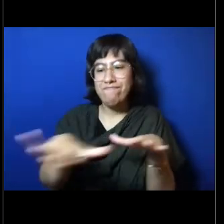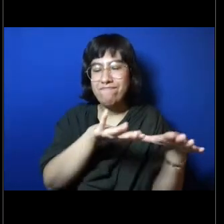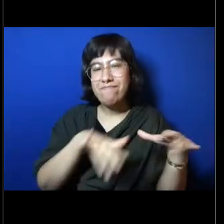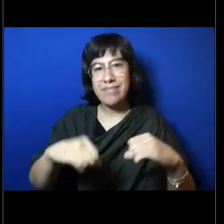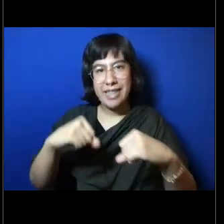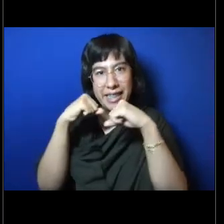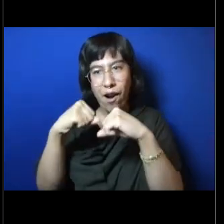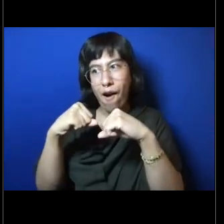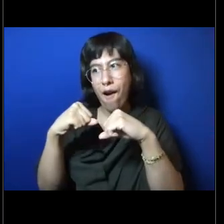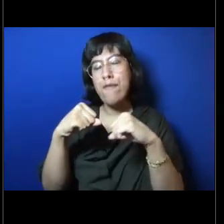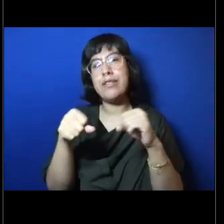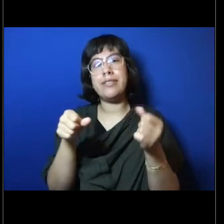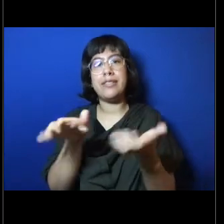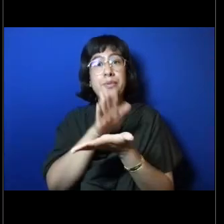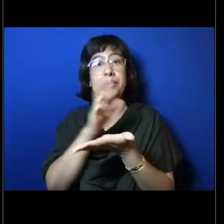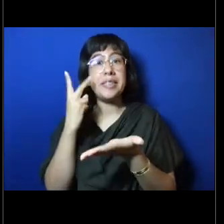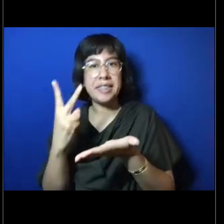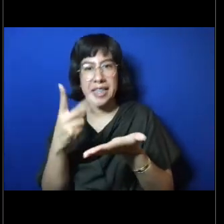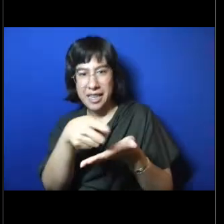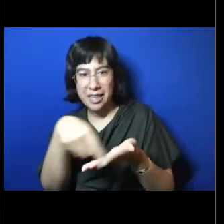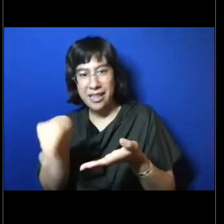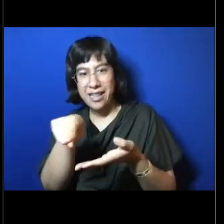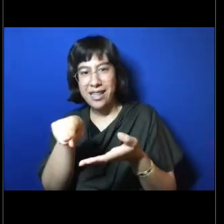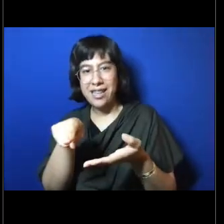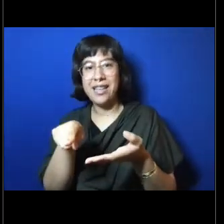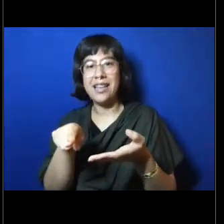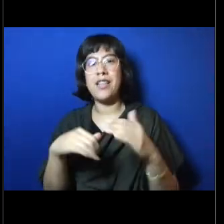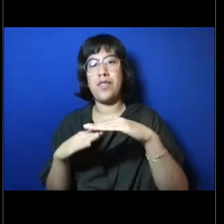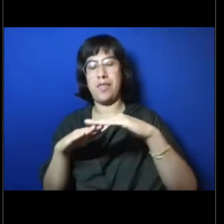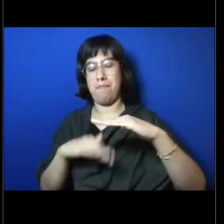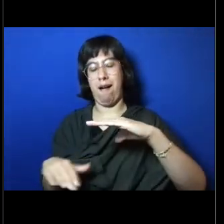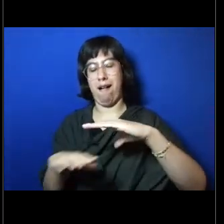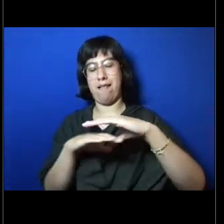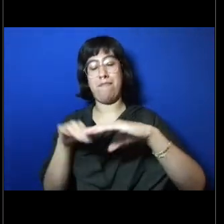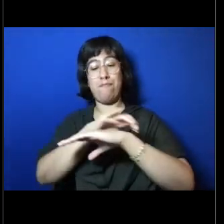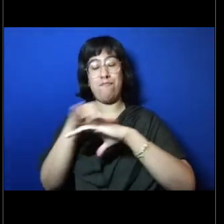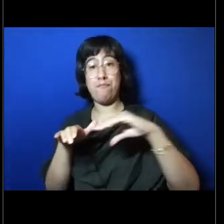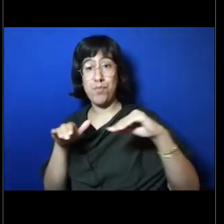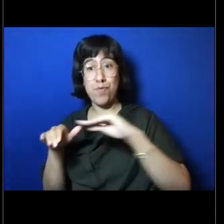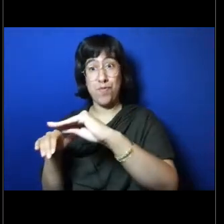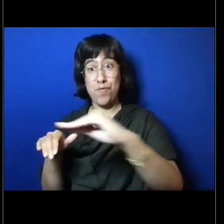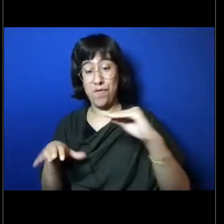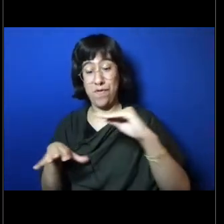And so it's creating a little patch of open space on the bottom. So when that abalone moves to another spot